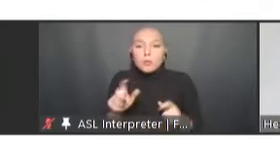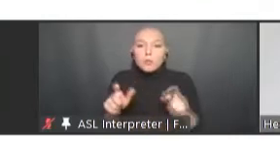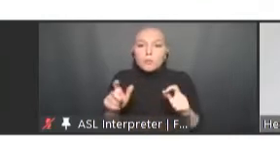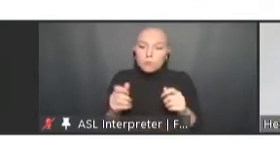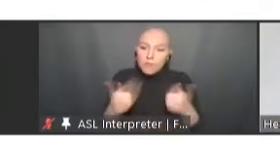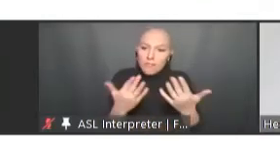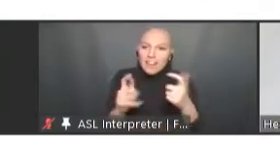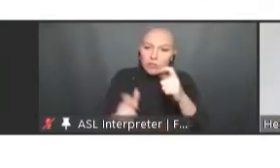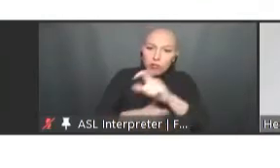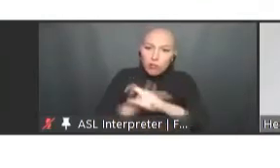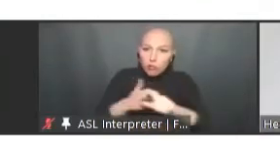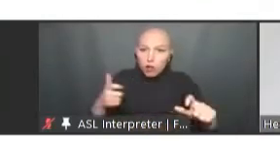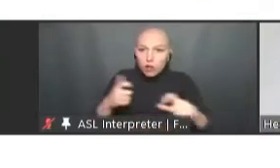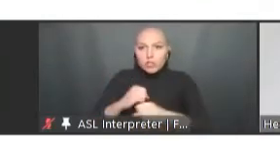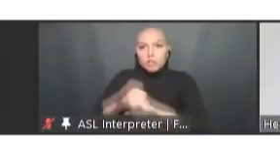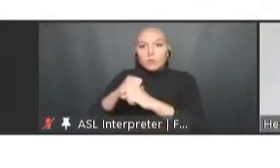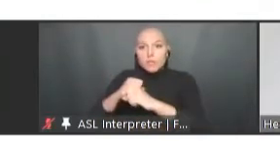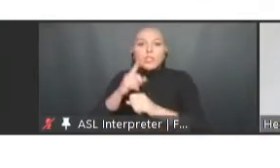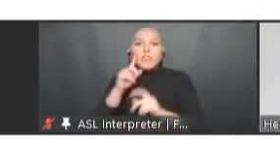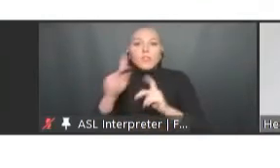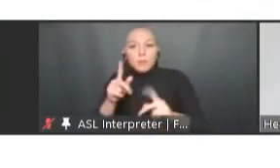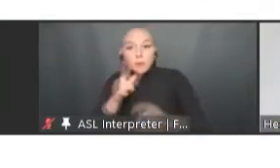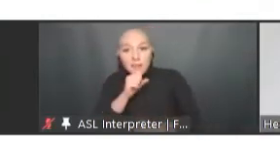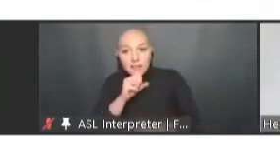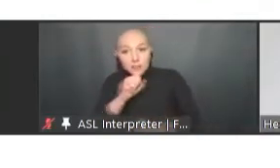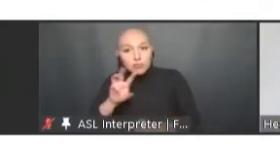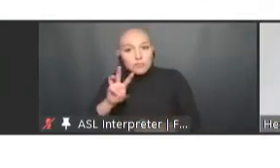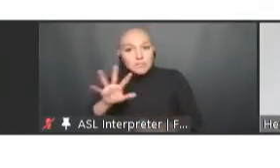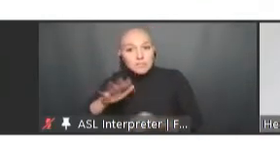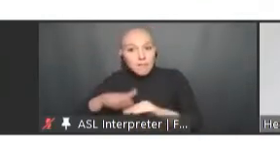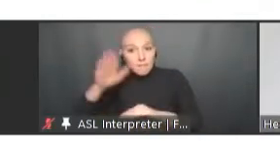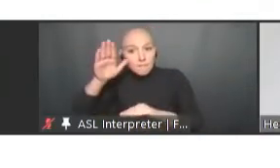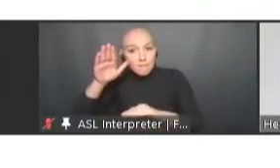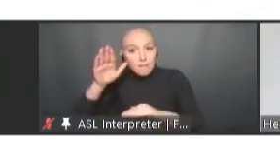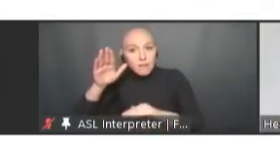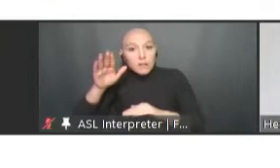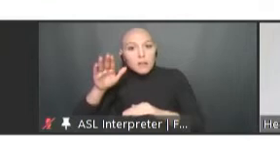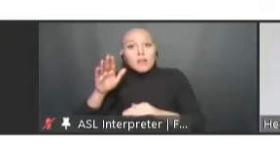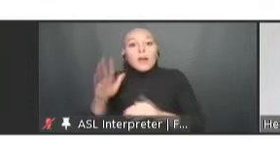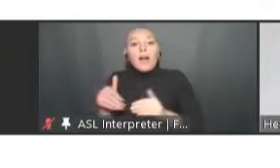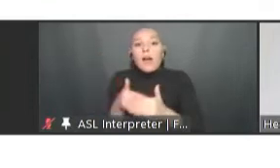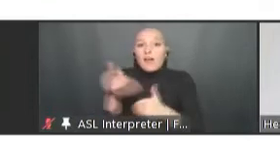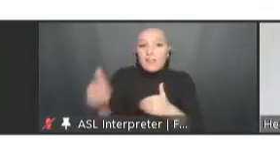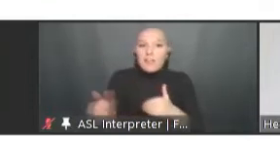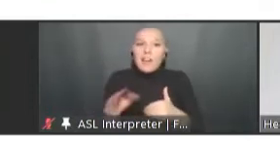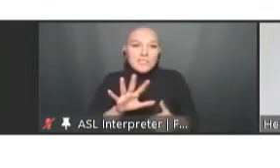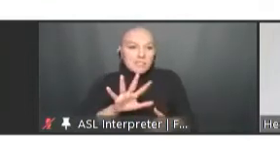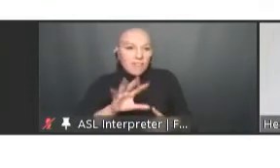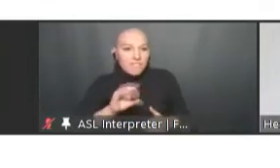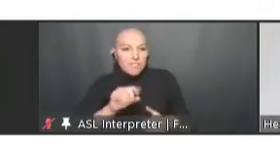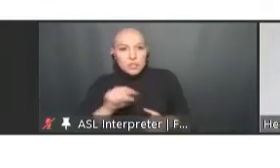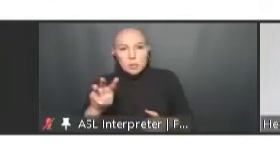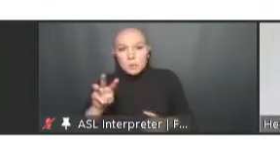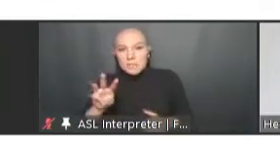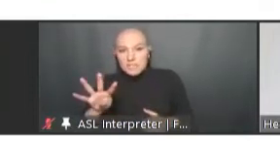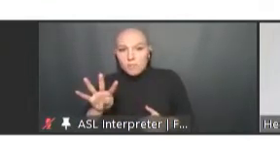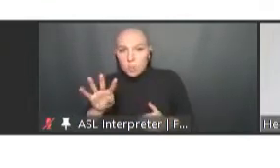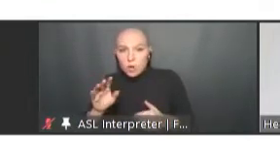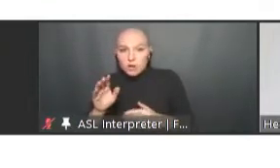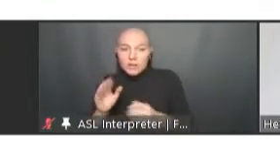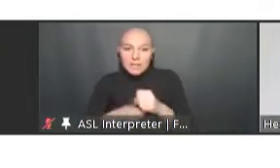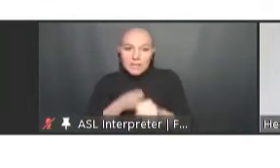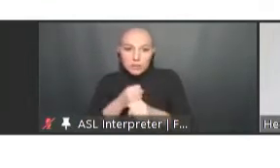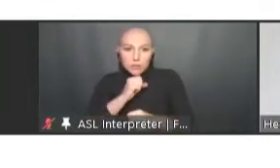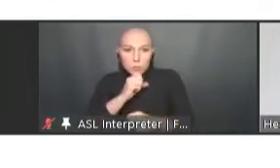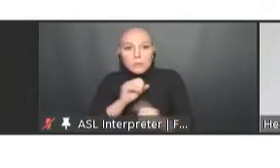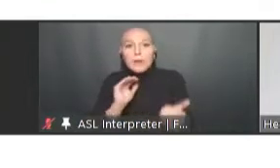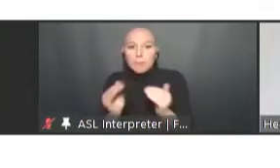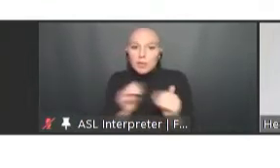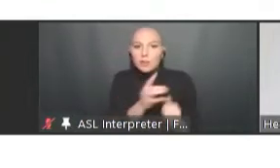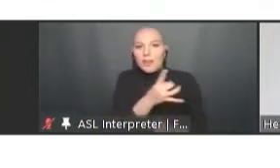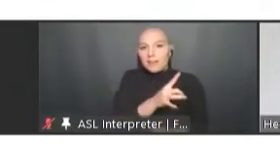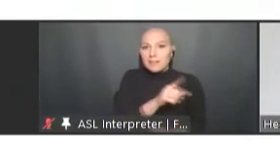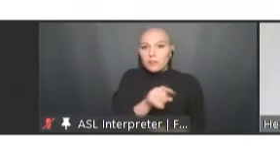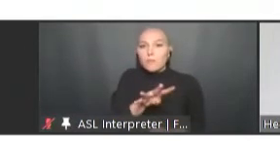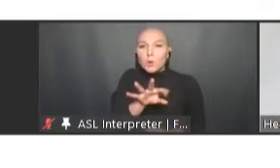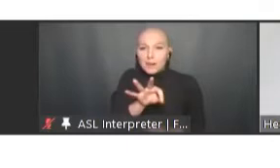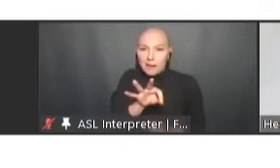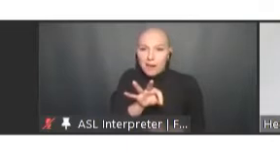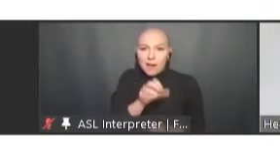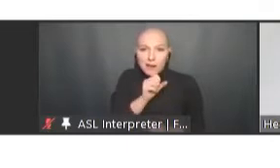65 years and older, followed by 50 to 64 years compared with those 18 to 49 years. Next slide.